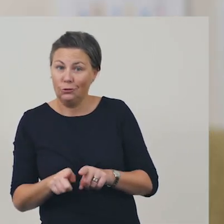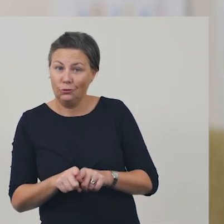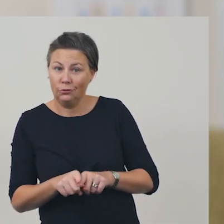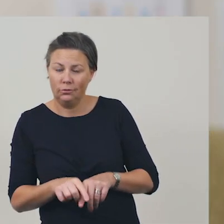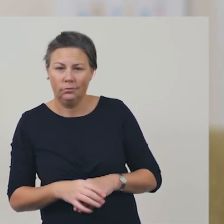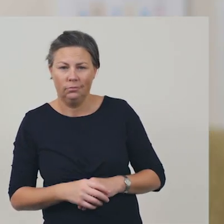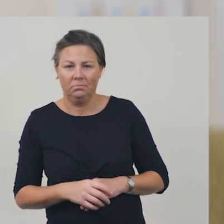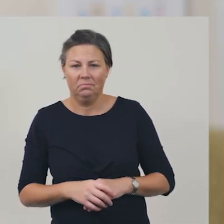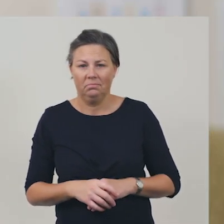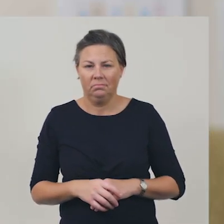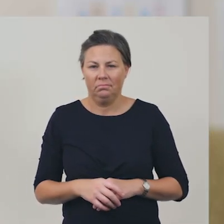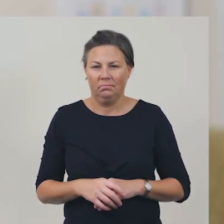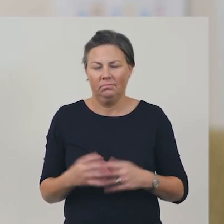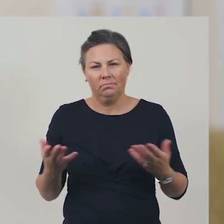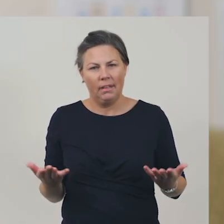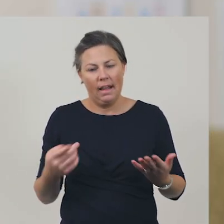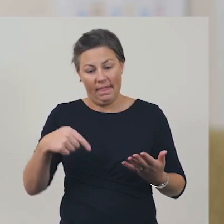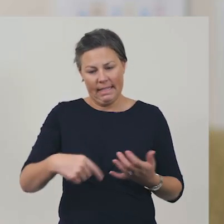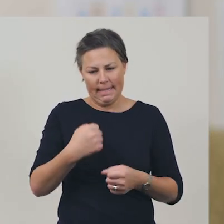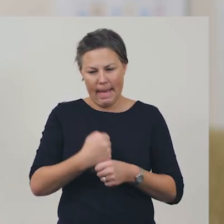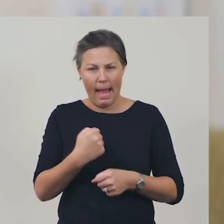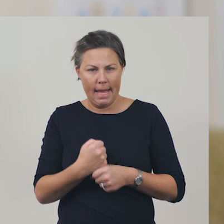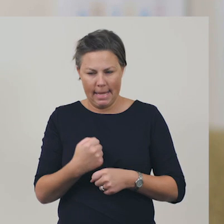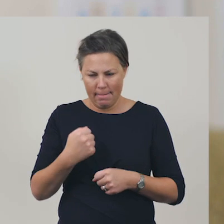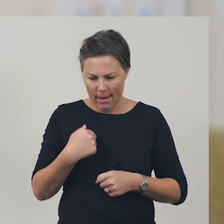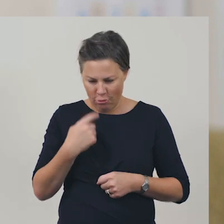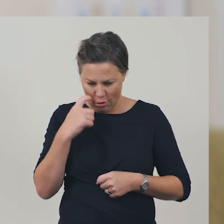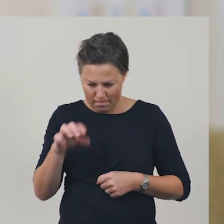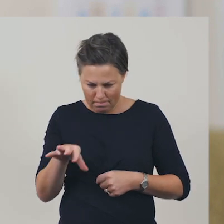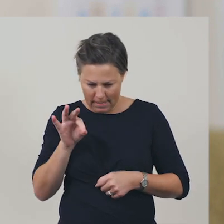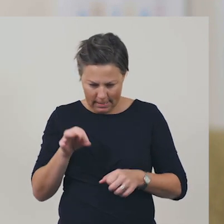What are some of the features of this game that we can talk about in the ad?